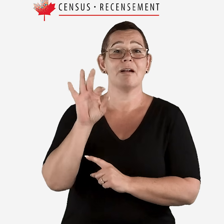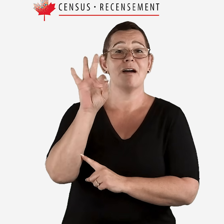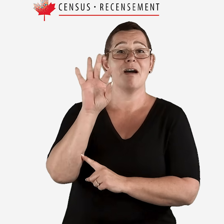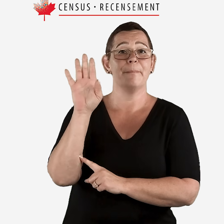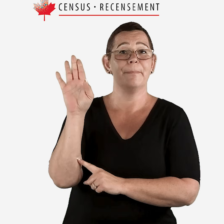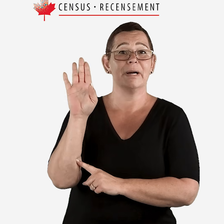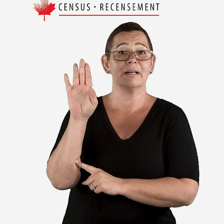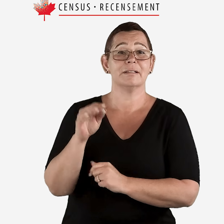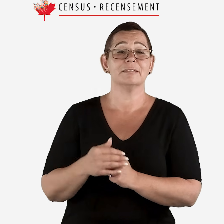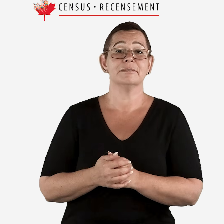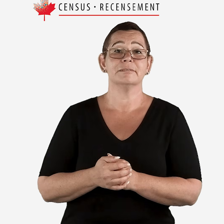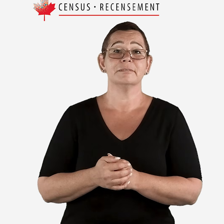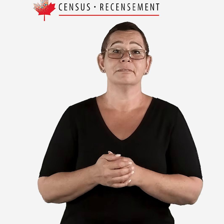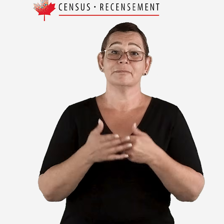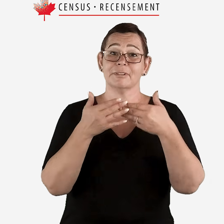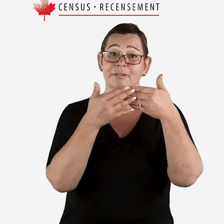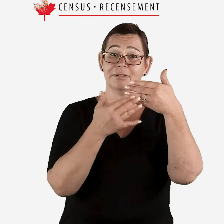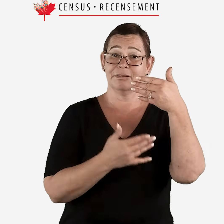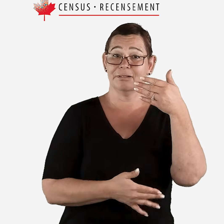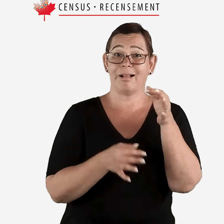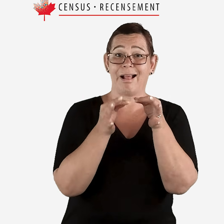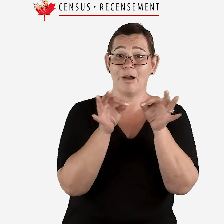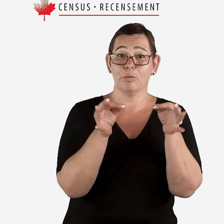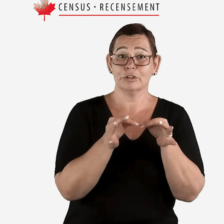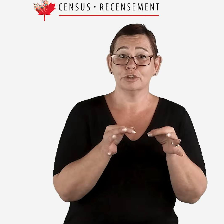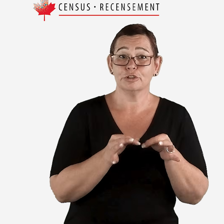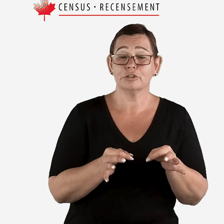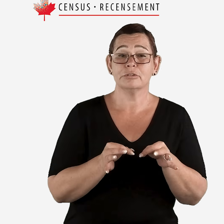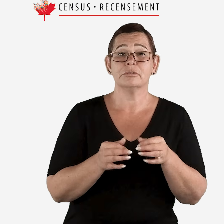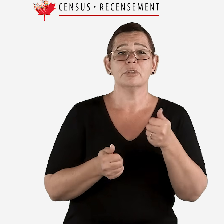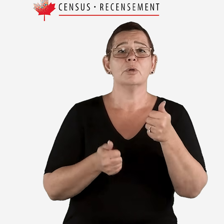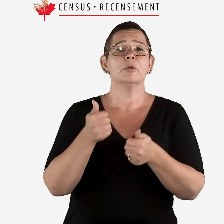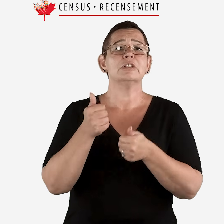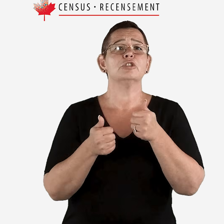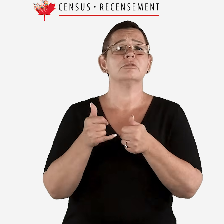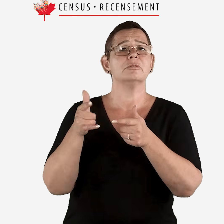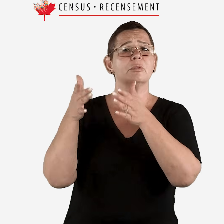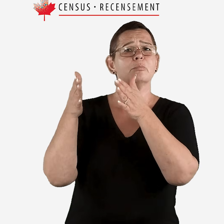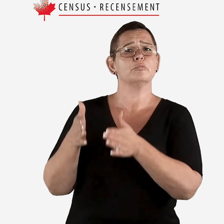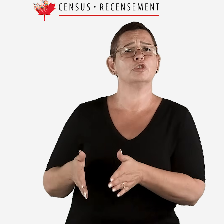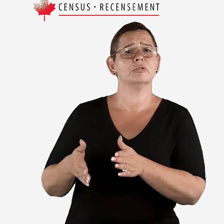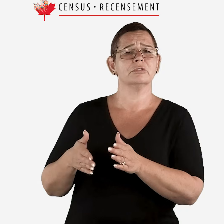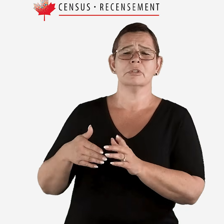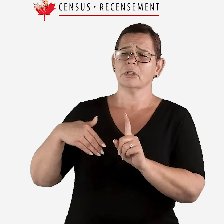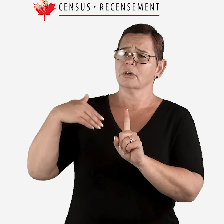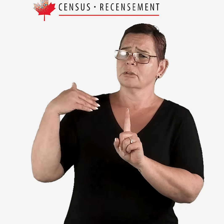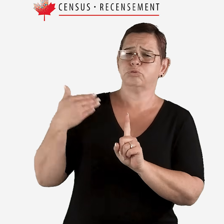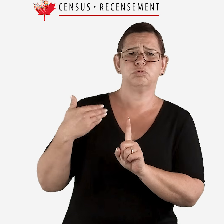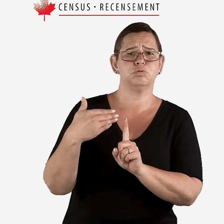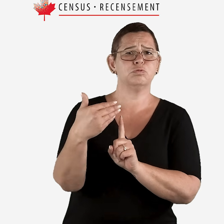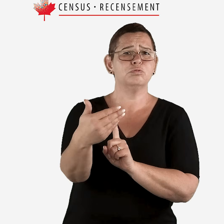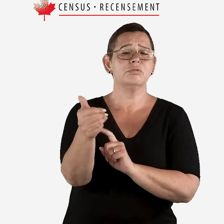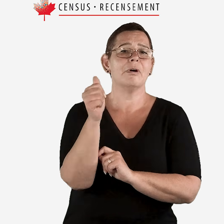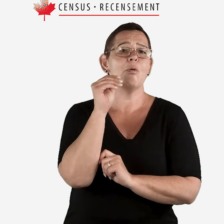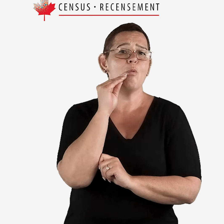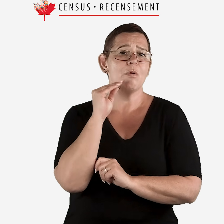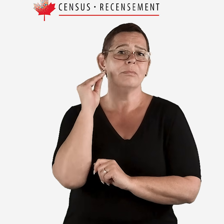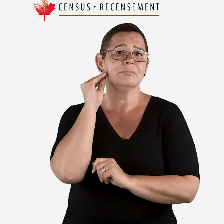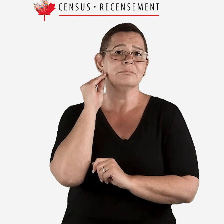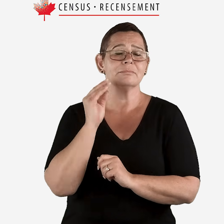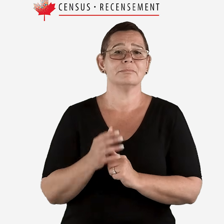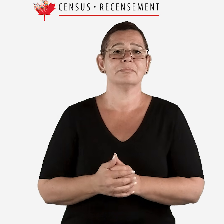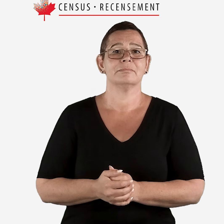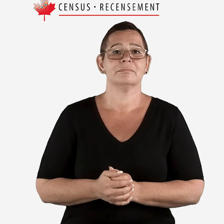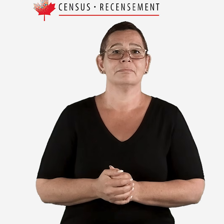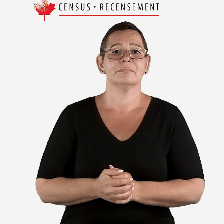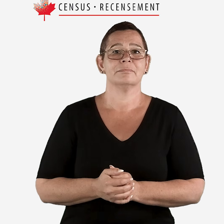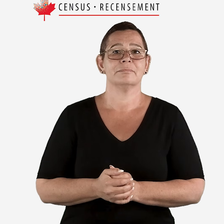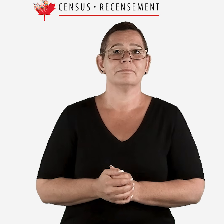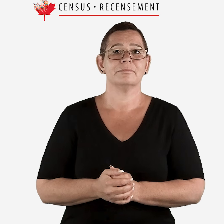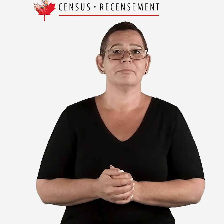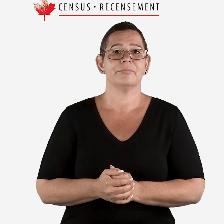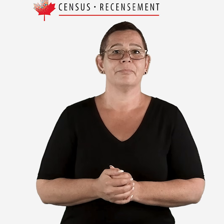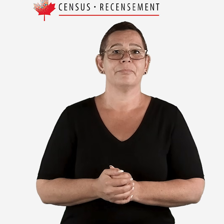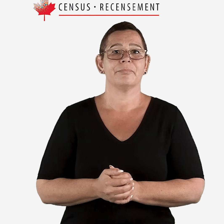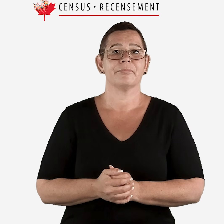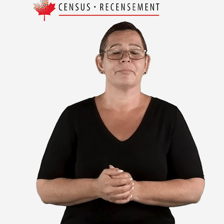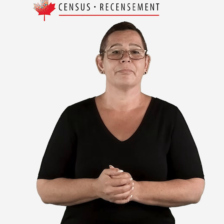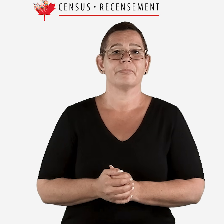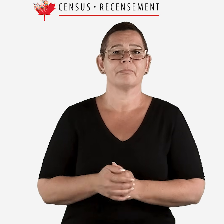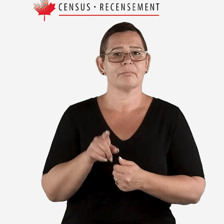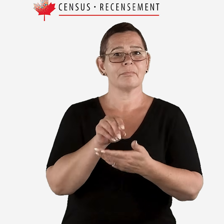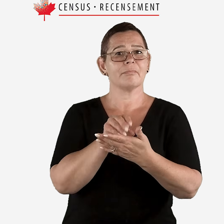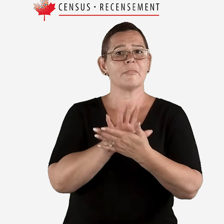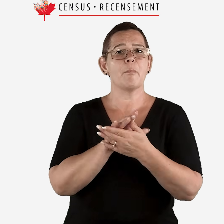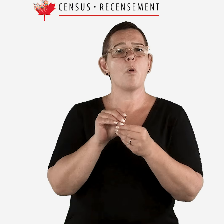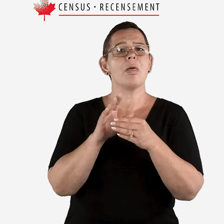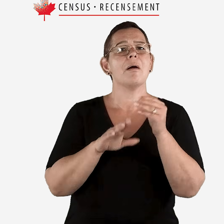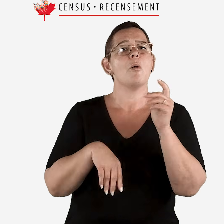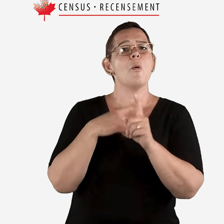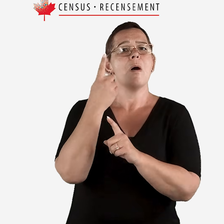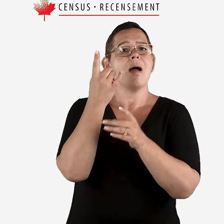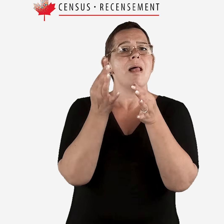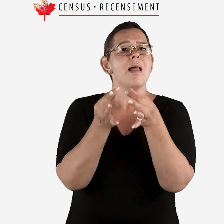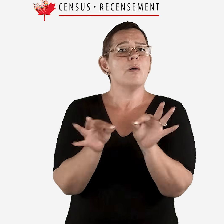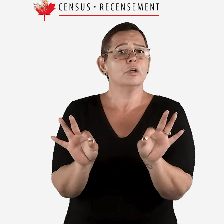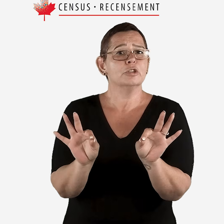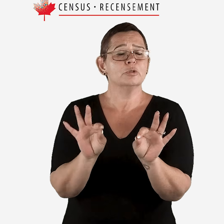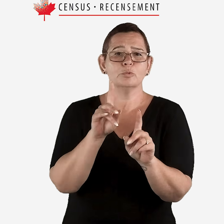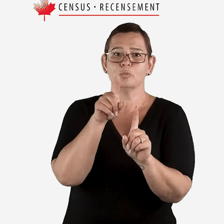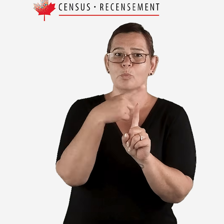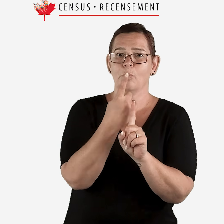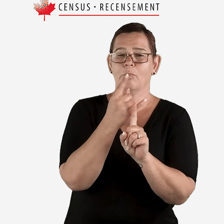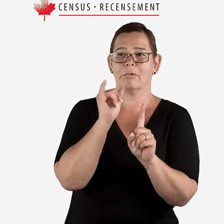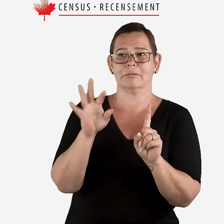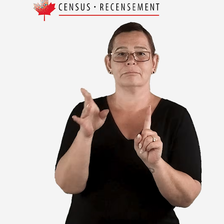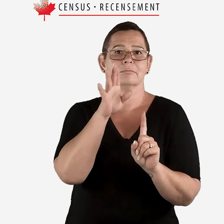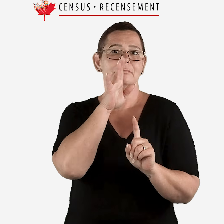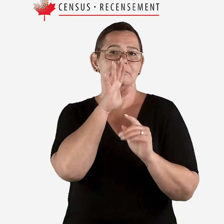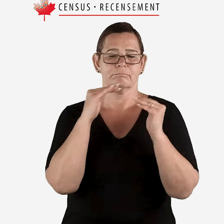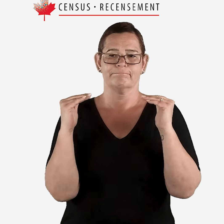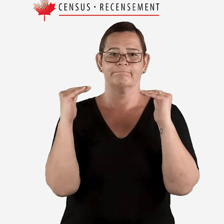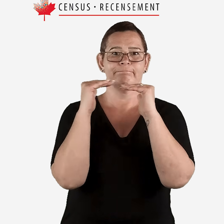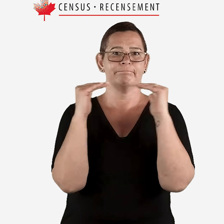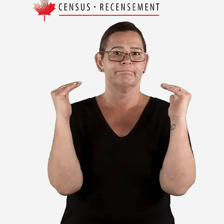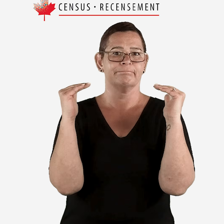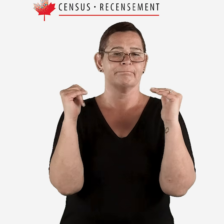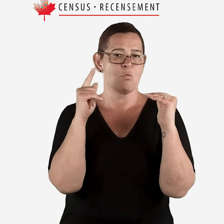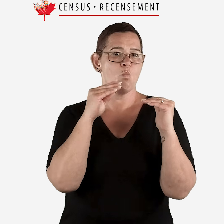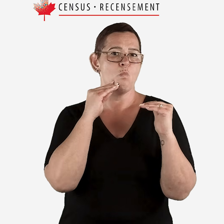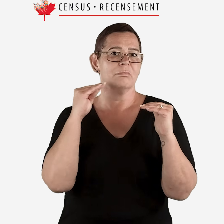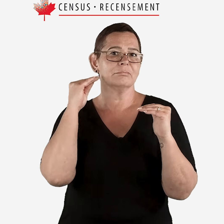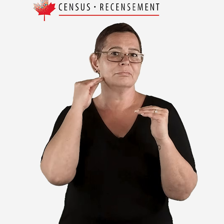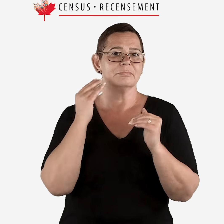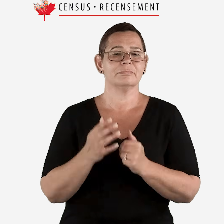9. b) Of these languages, which one does this person speak most often at home? Indicate more than one language only if they are spoken equally at home.